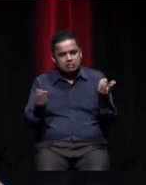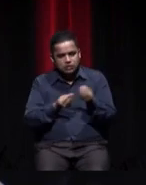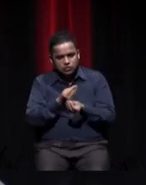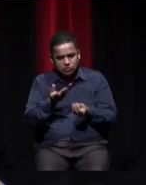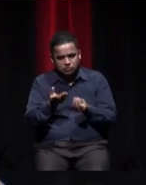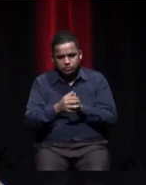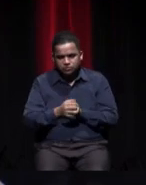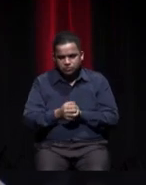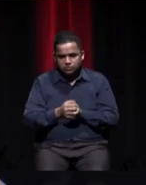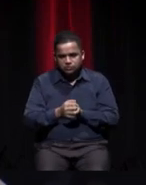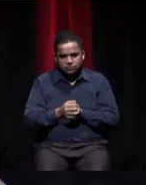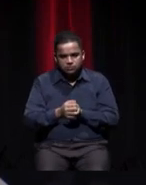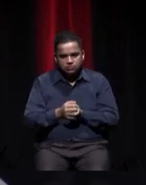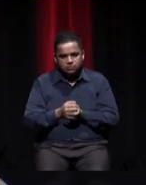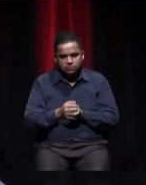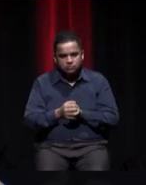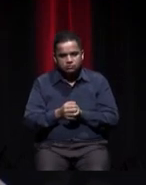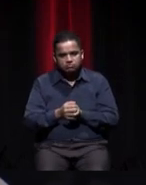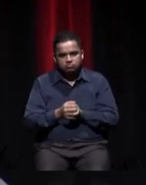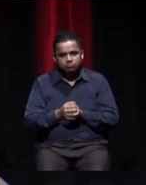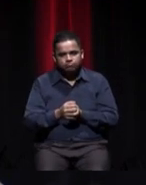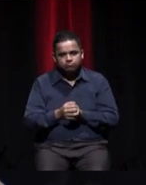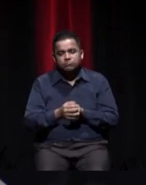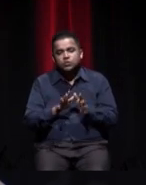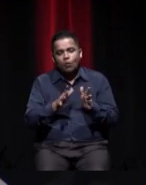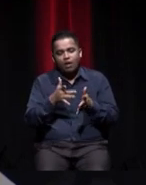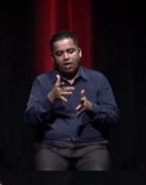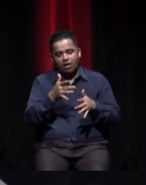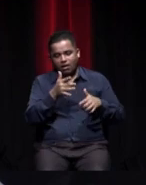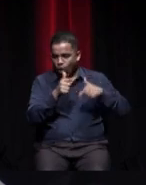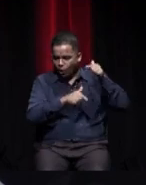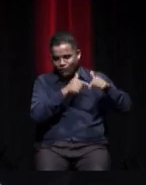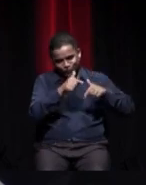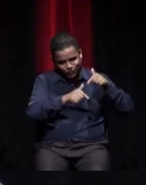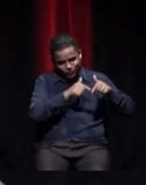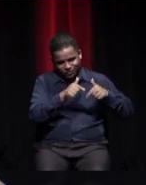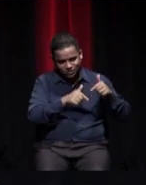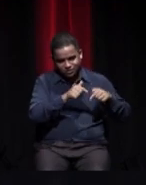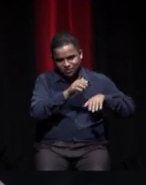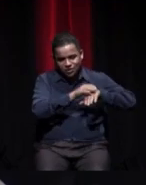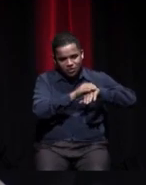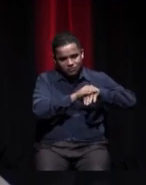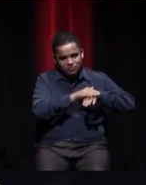This is a function of the occupation of the public space.